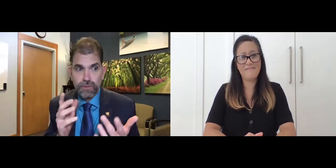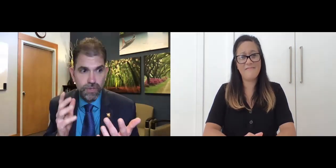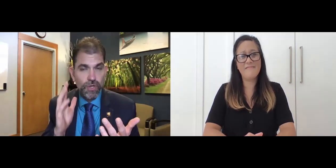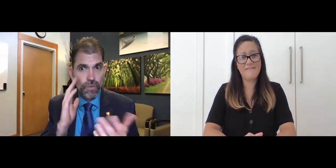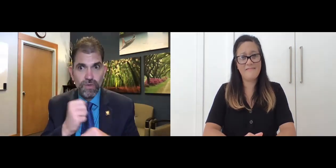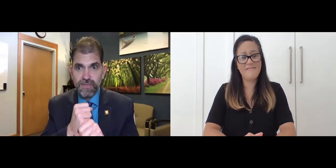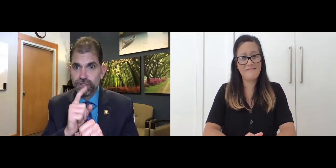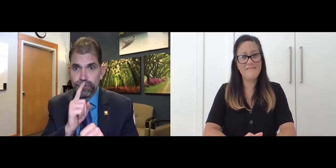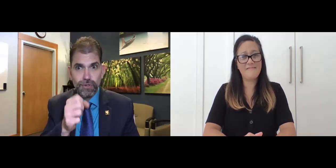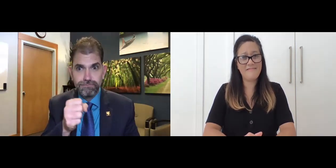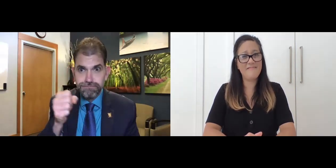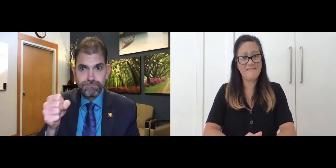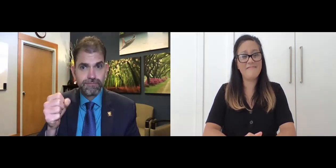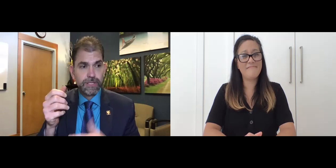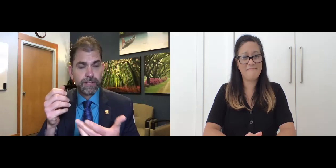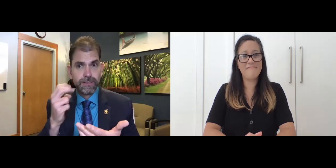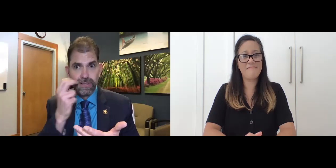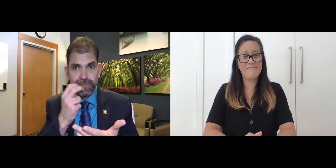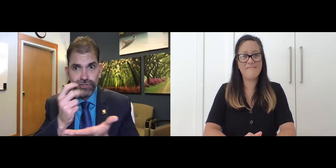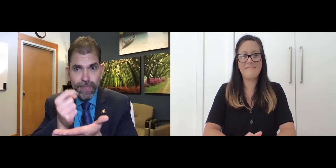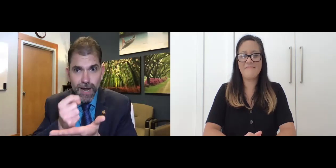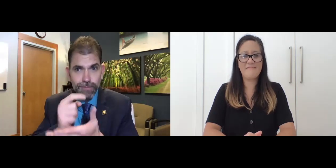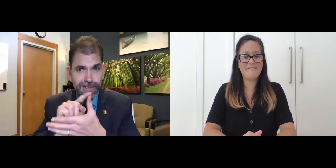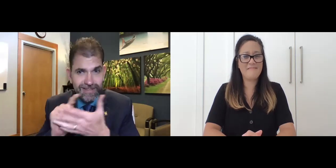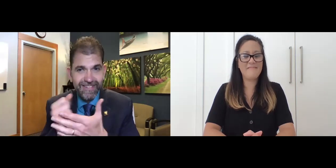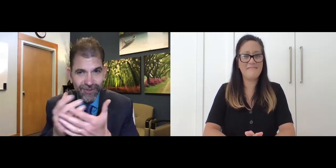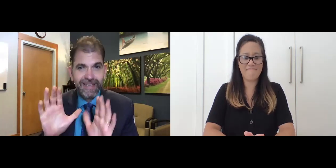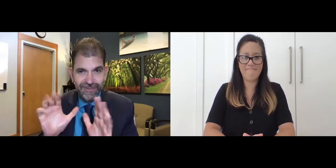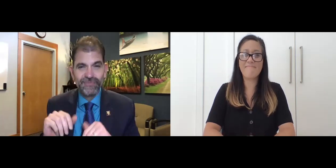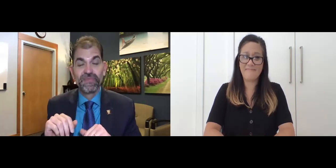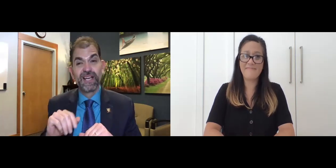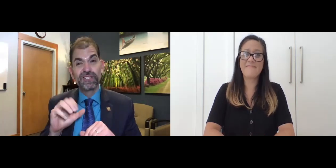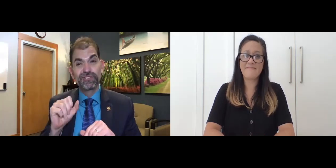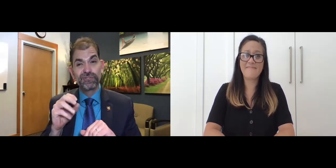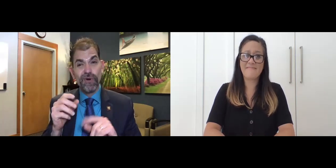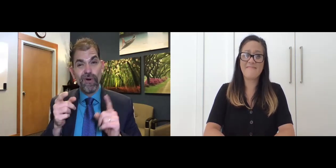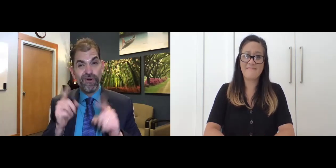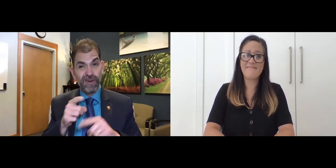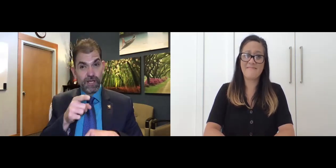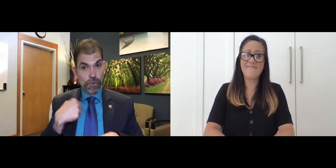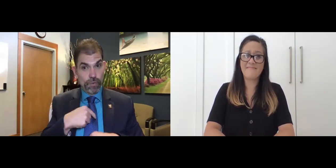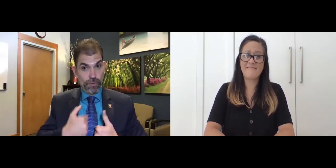My mother said, well sure of course, so she followed all the advice about